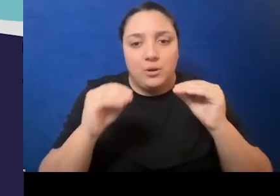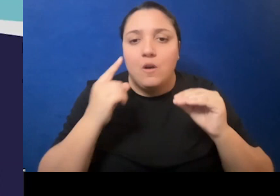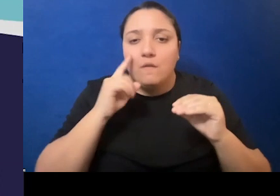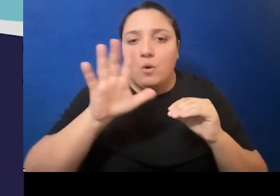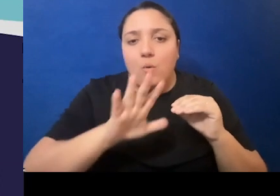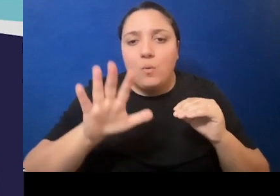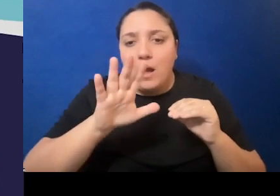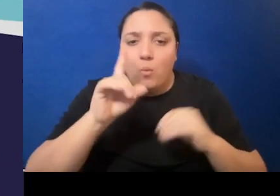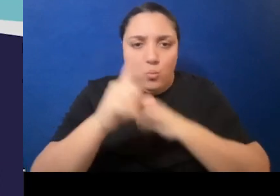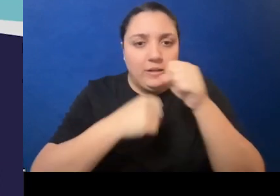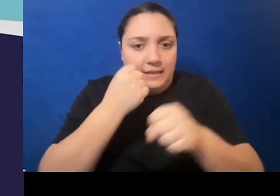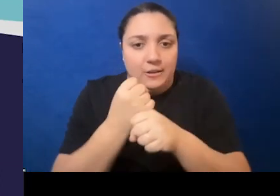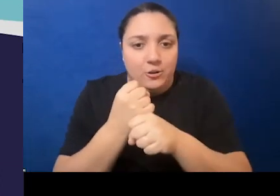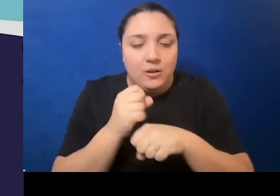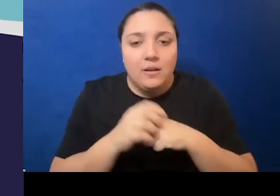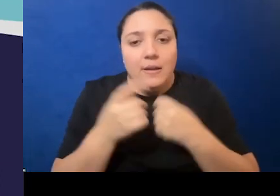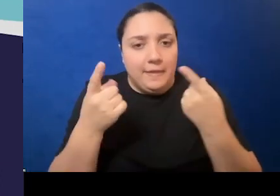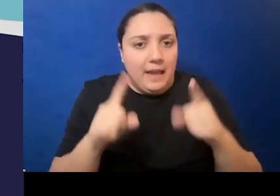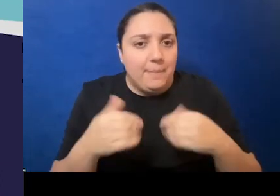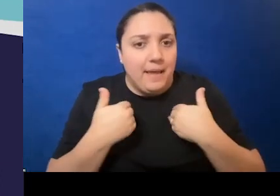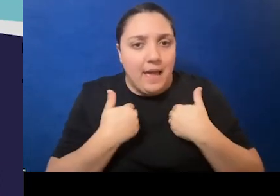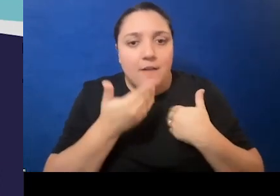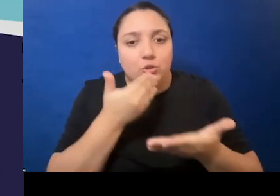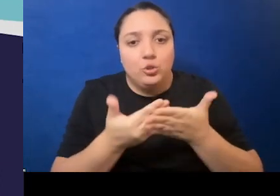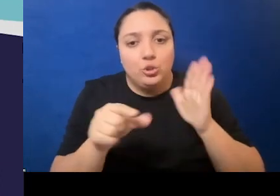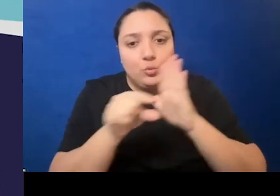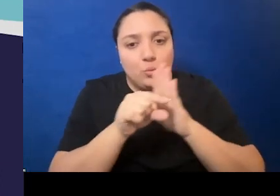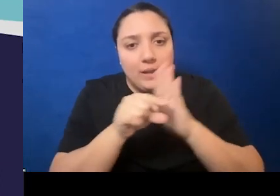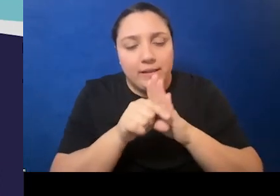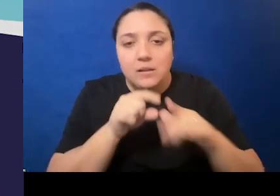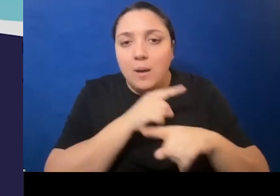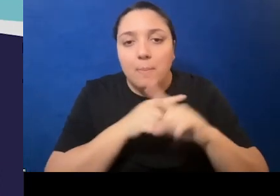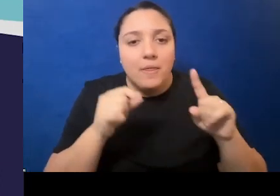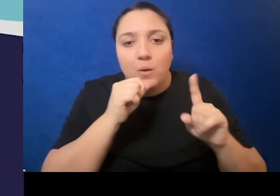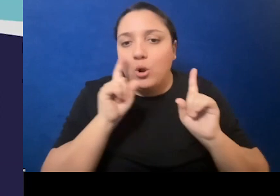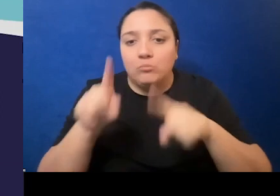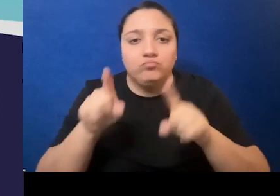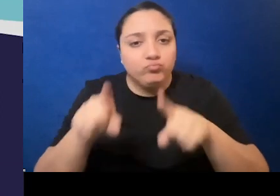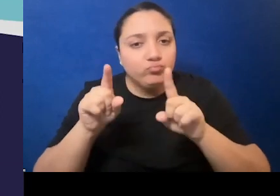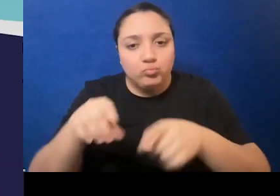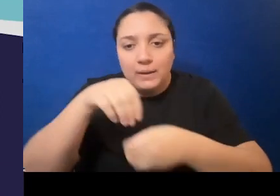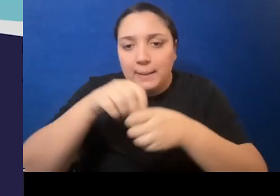IN NEW YORK FOR ABOUT A YEAR'S PERIOD OF TIME AND HAPPENED TO RECEIVE GOOD GRADES ON THE HOME